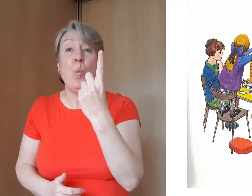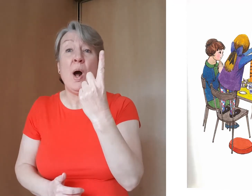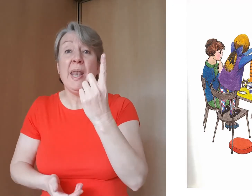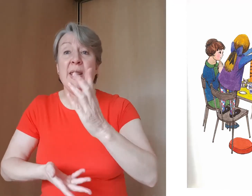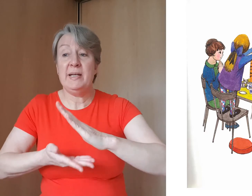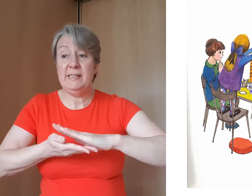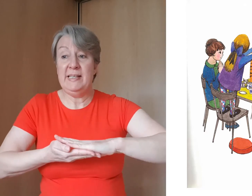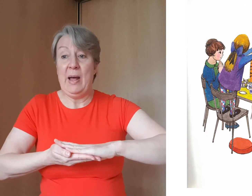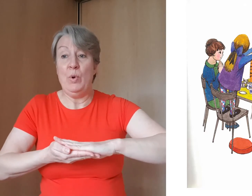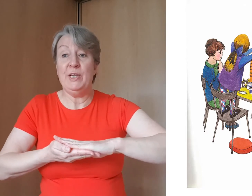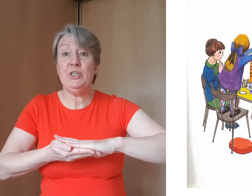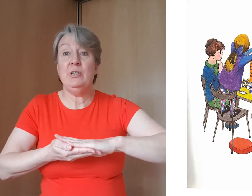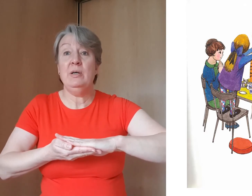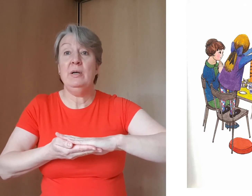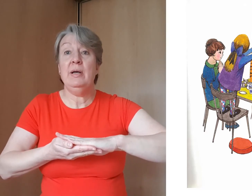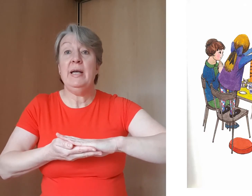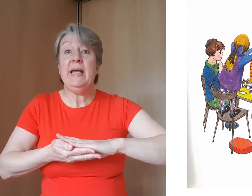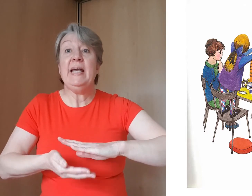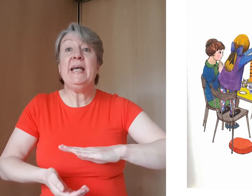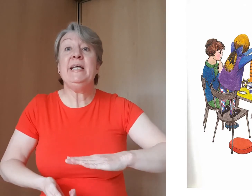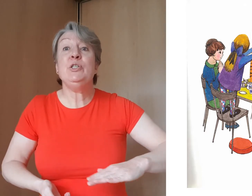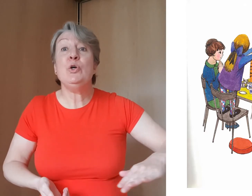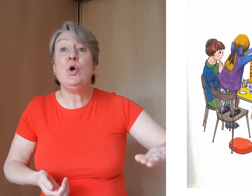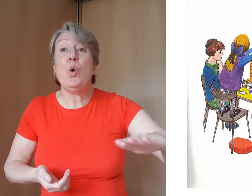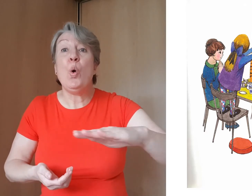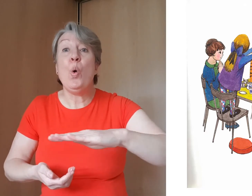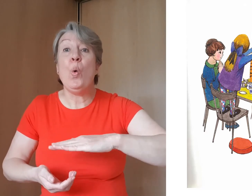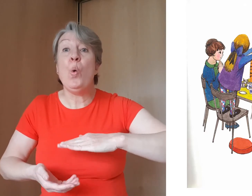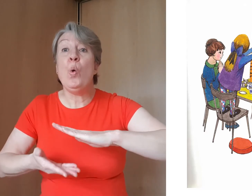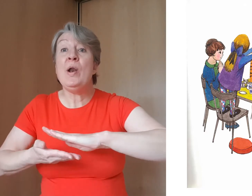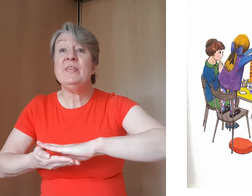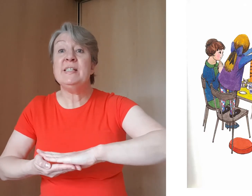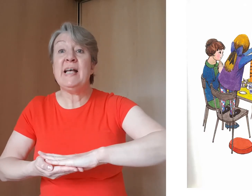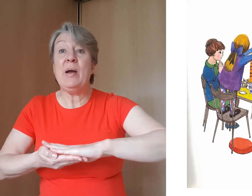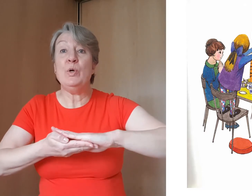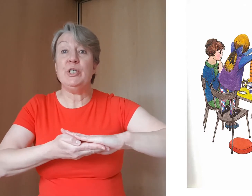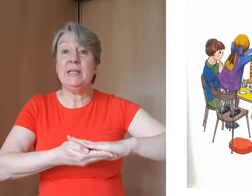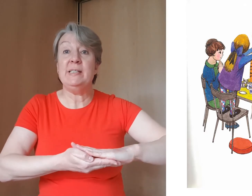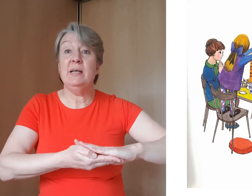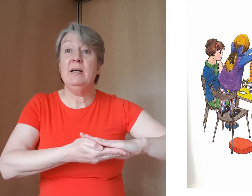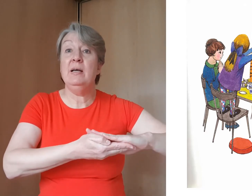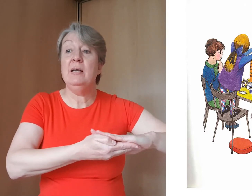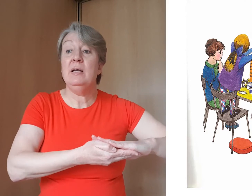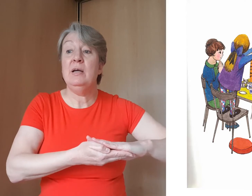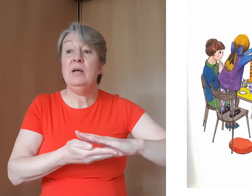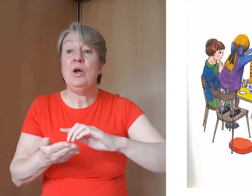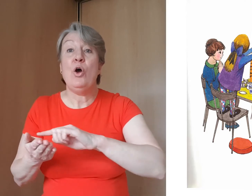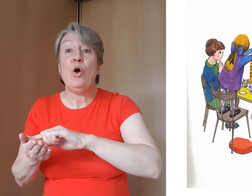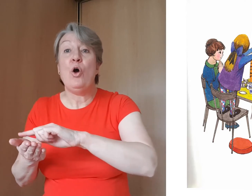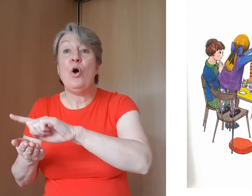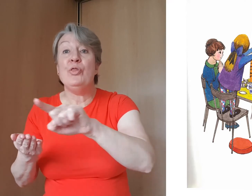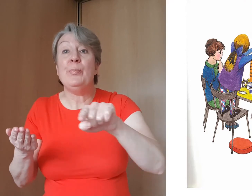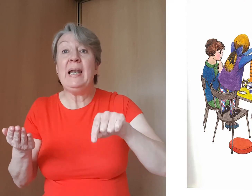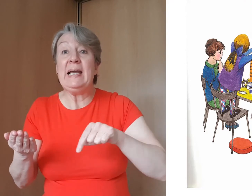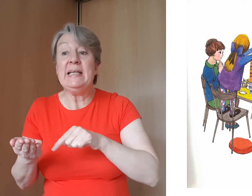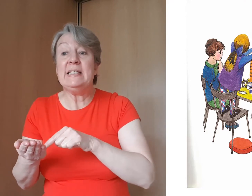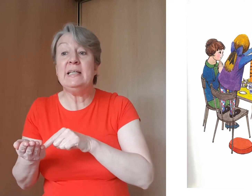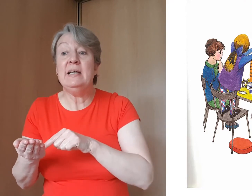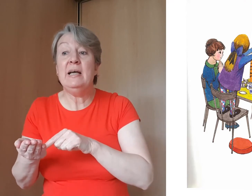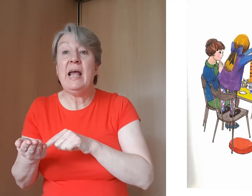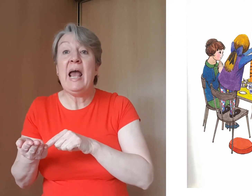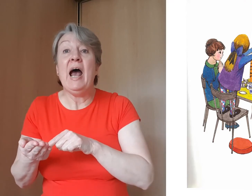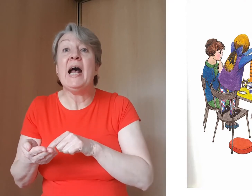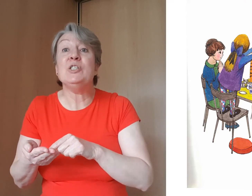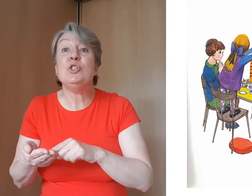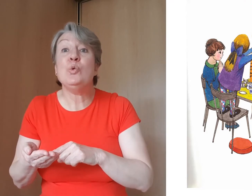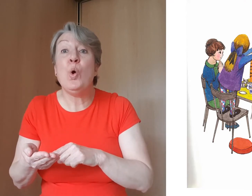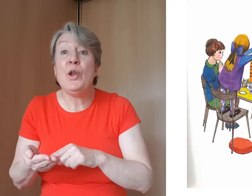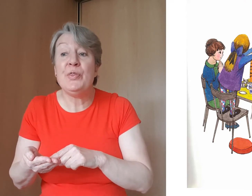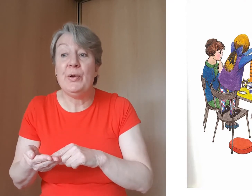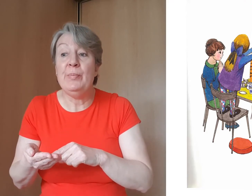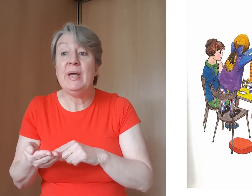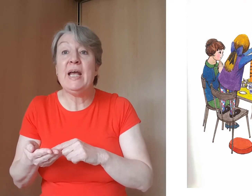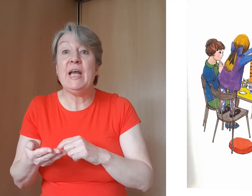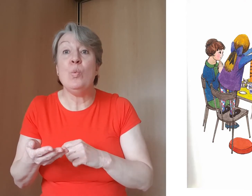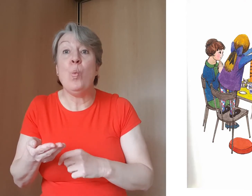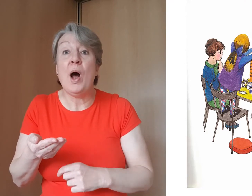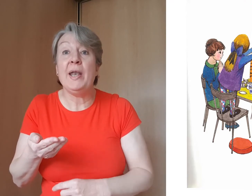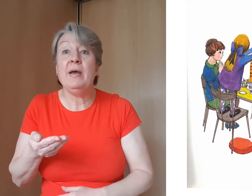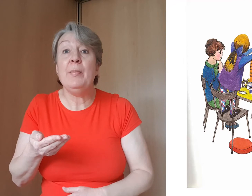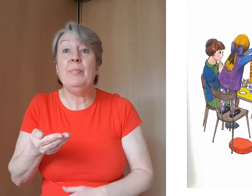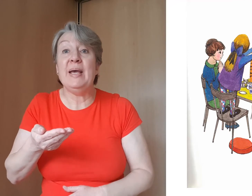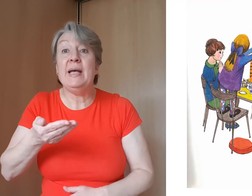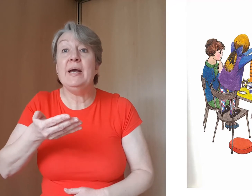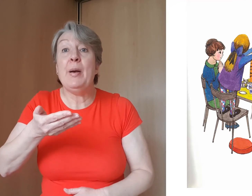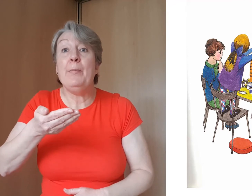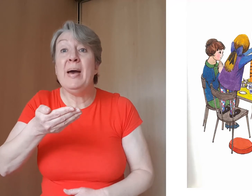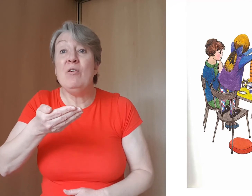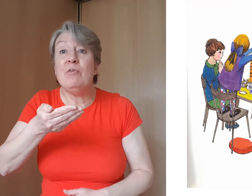one sandwich he took all the sandwiches on the plate and swallowed them in one big mouthful